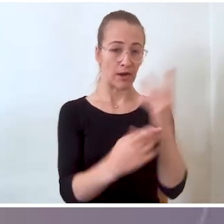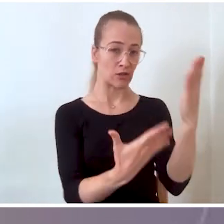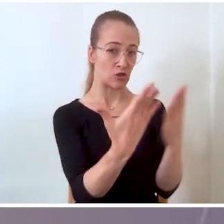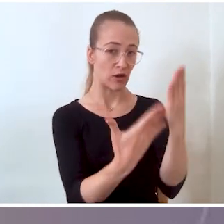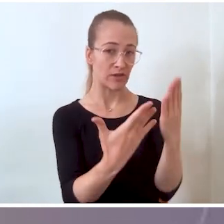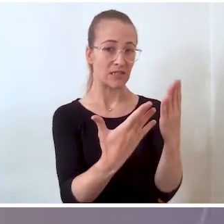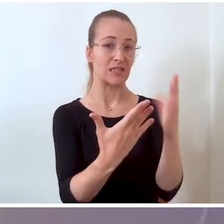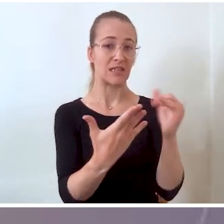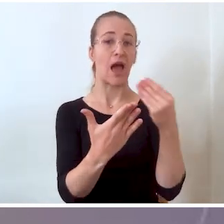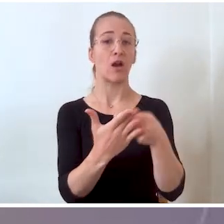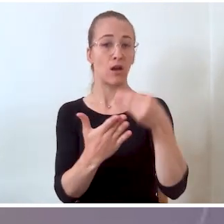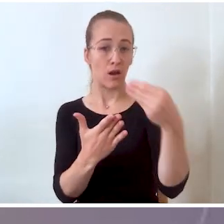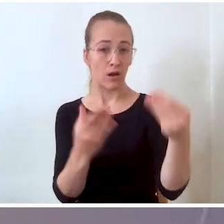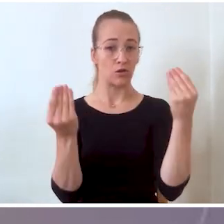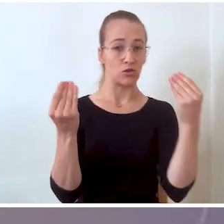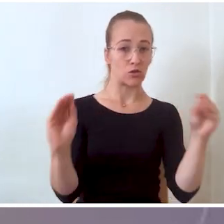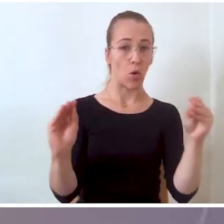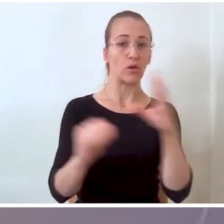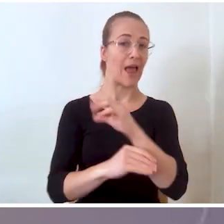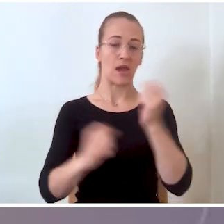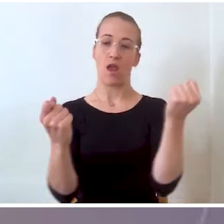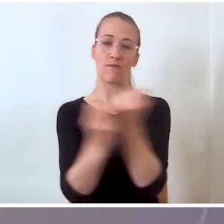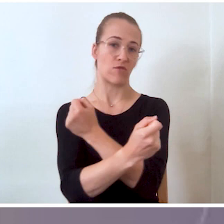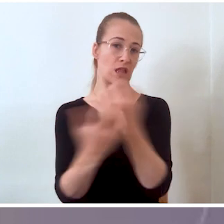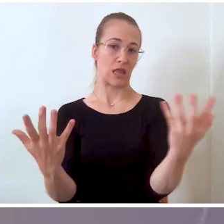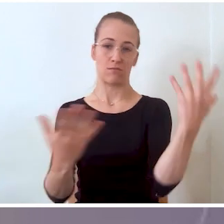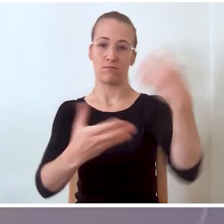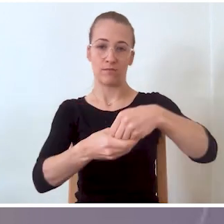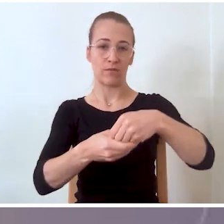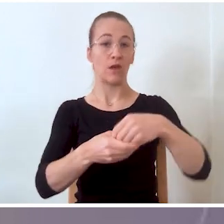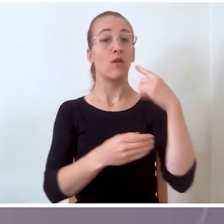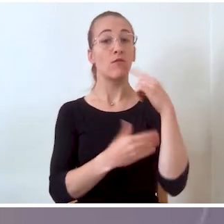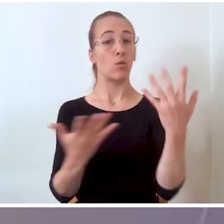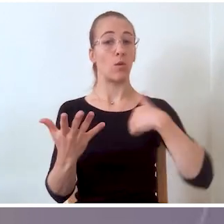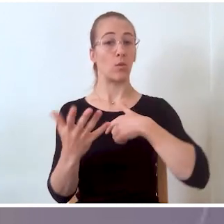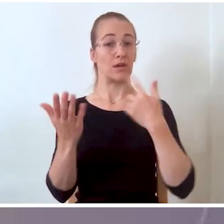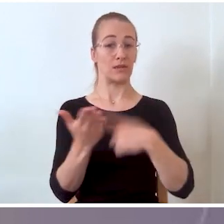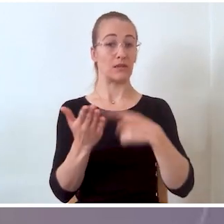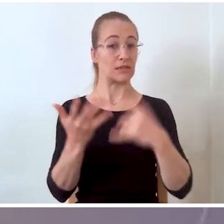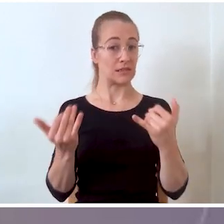that are purchased and sold, and all of the above. And as far as what we're talking about today,